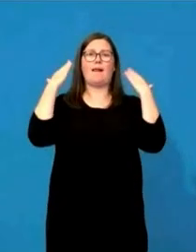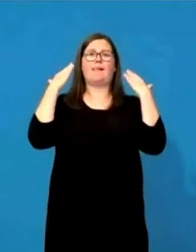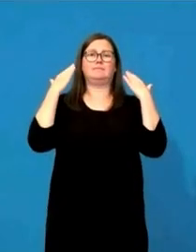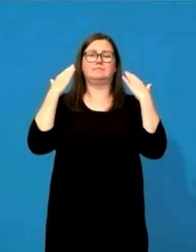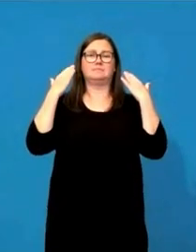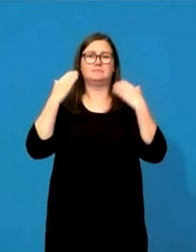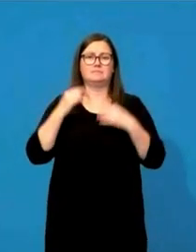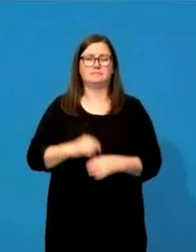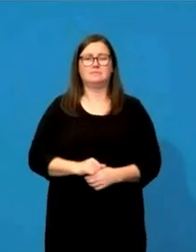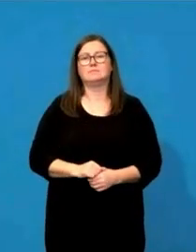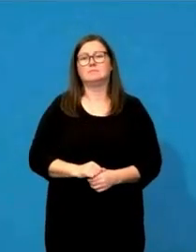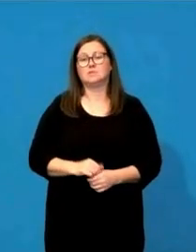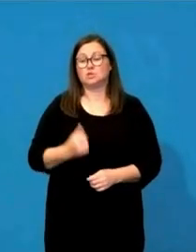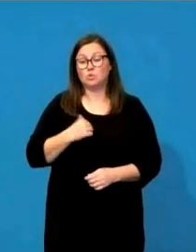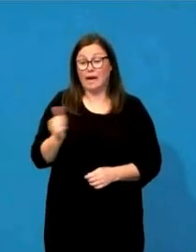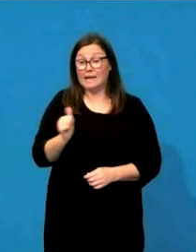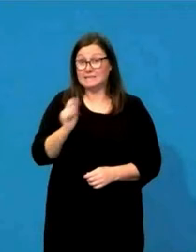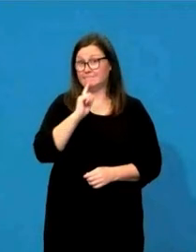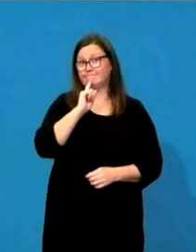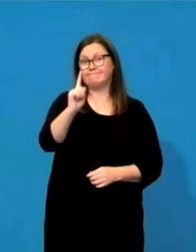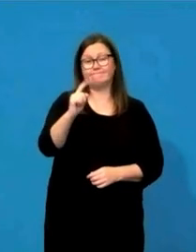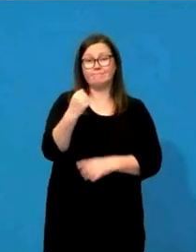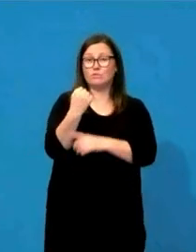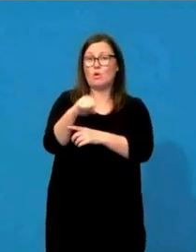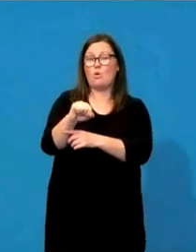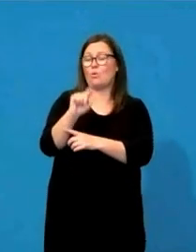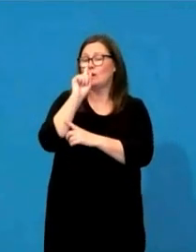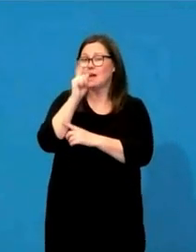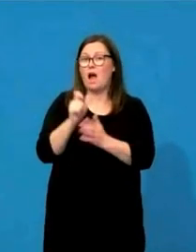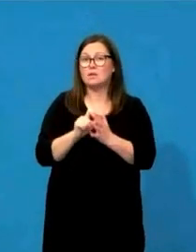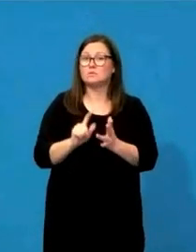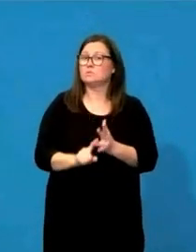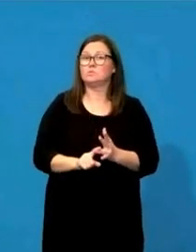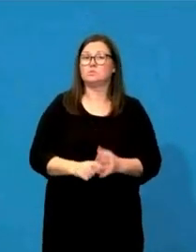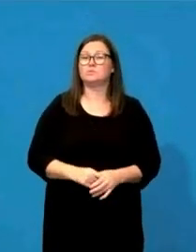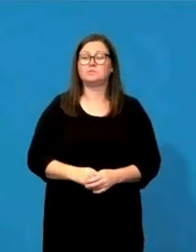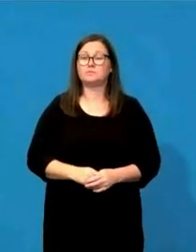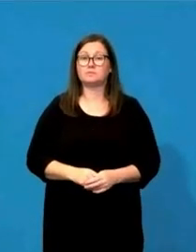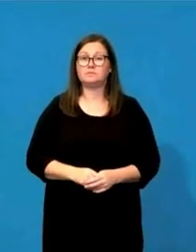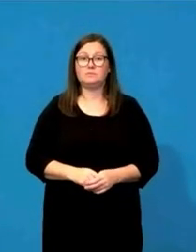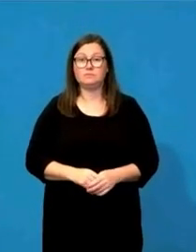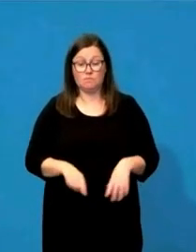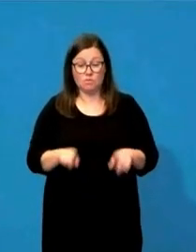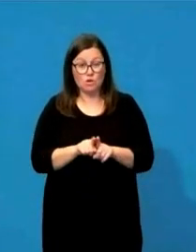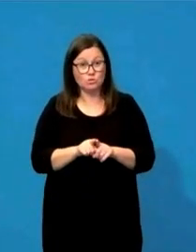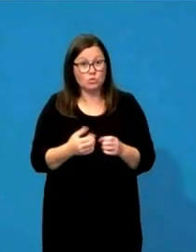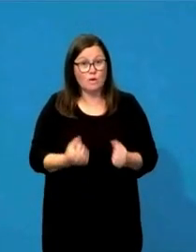And I did say no. MS TARRAGO: Are there also other complexities that exist such as a lack